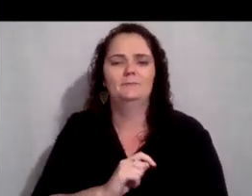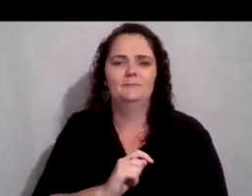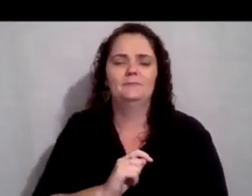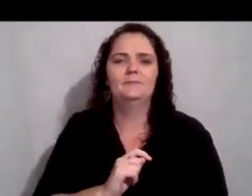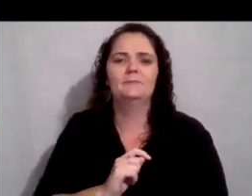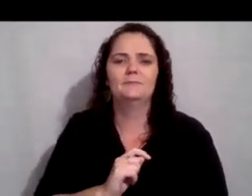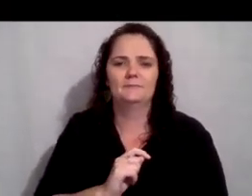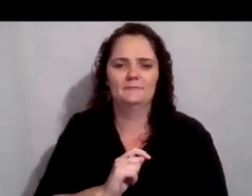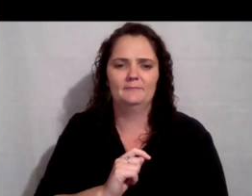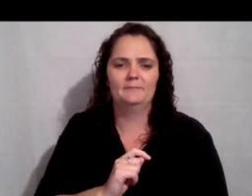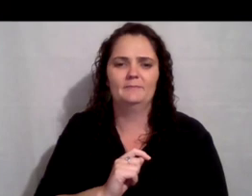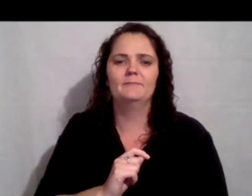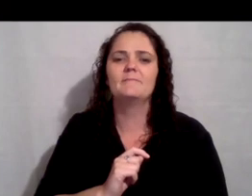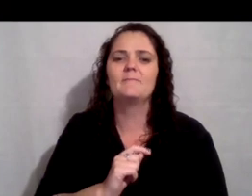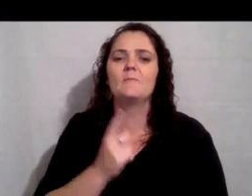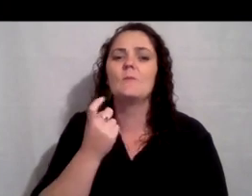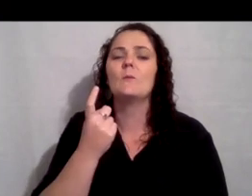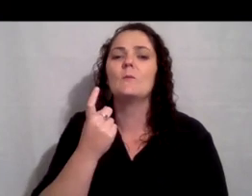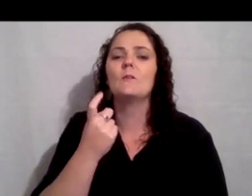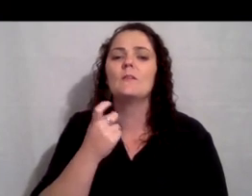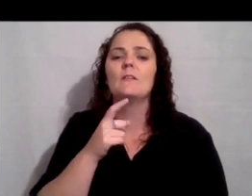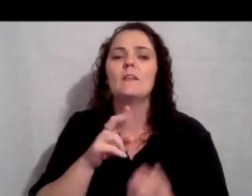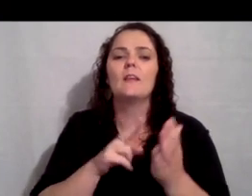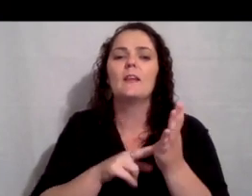here tonight. Alright the final drawing here that we're going to look at by